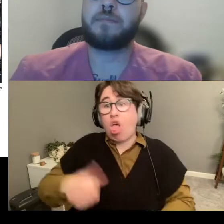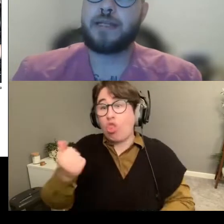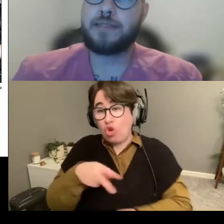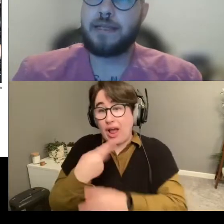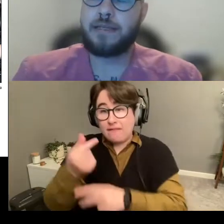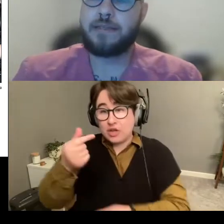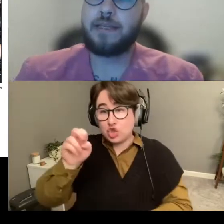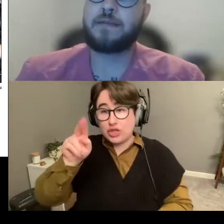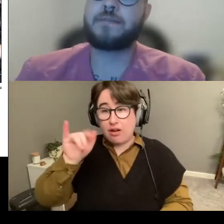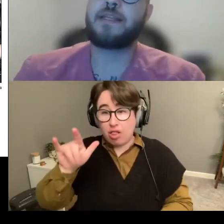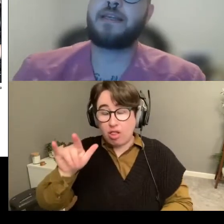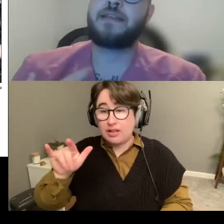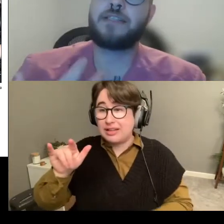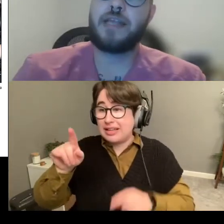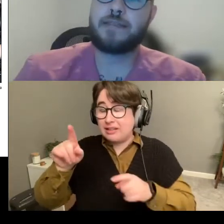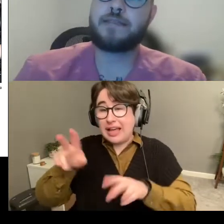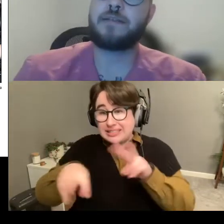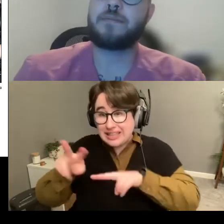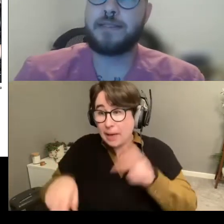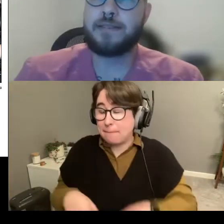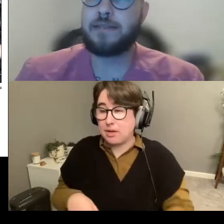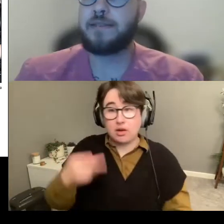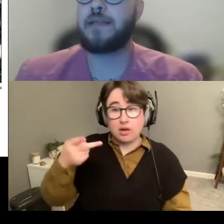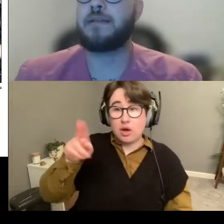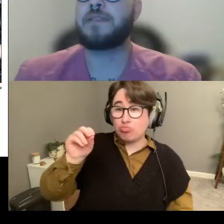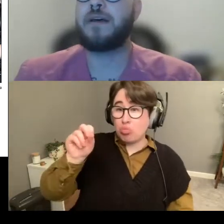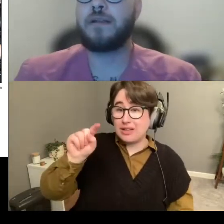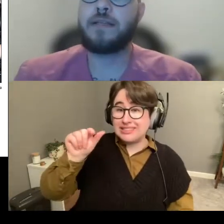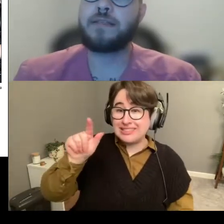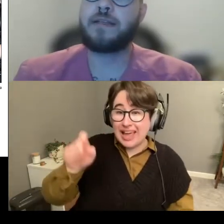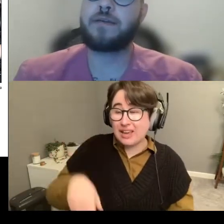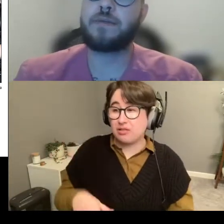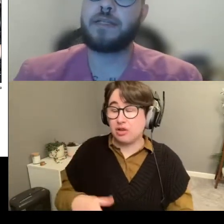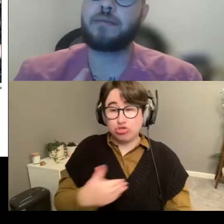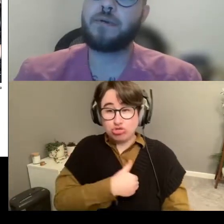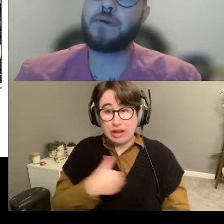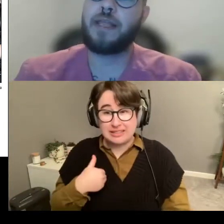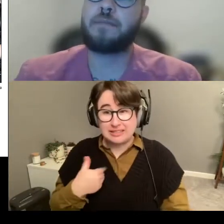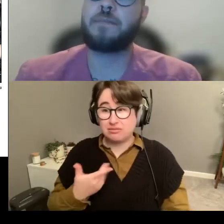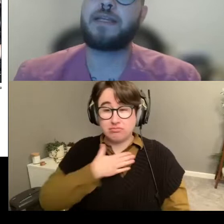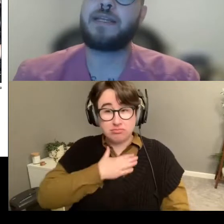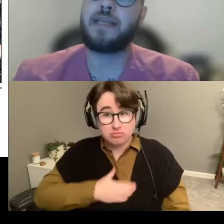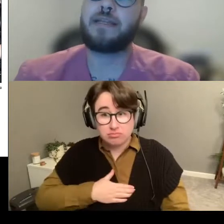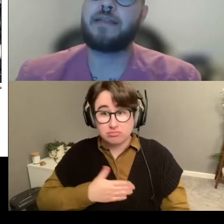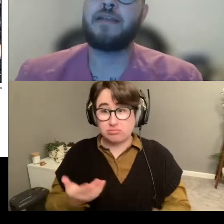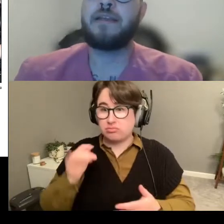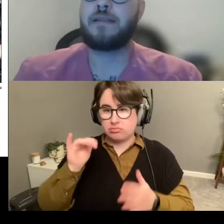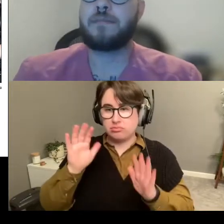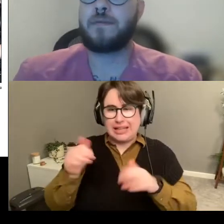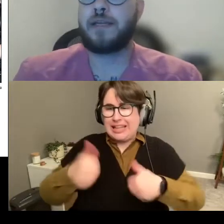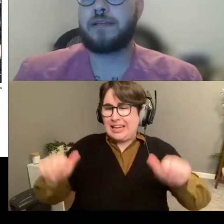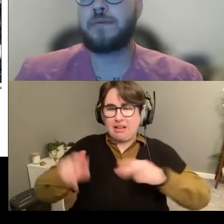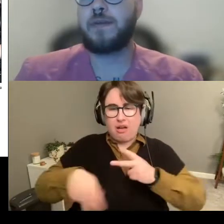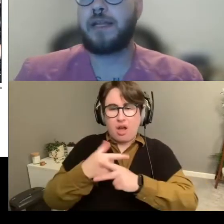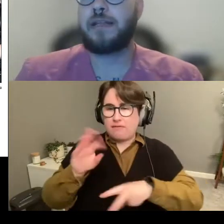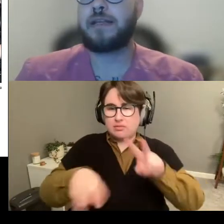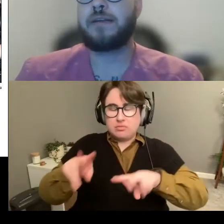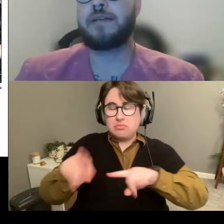and prostate exams and chest and breast exams, all things that are really important, but again, that providers providing that care